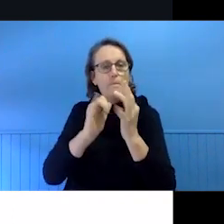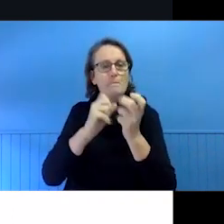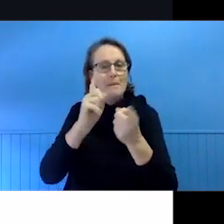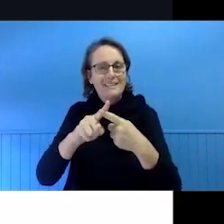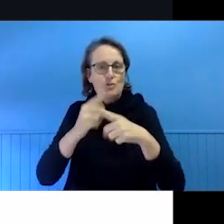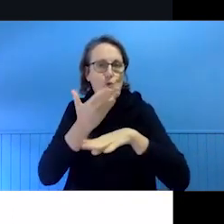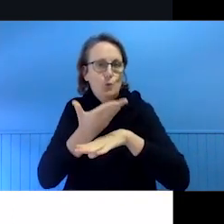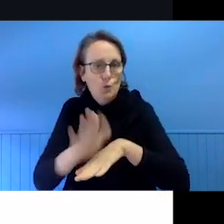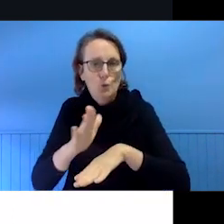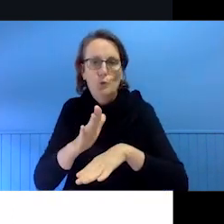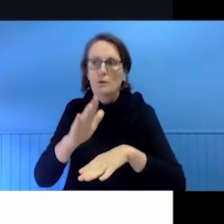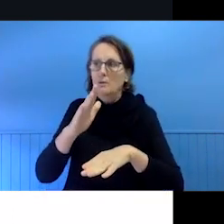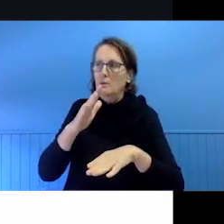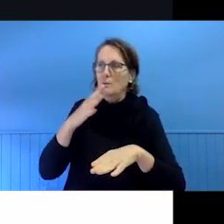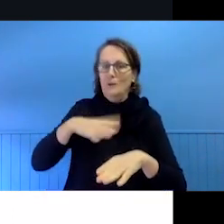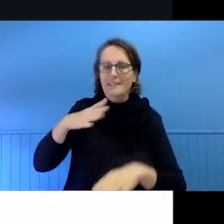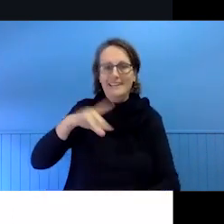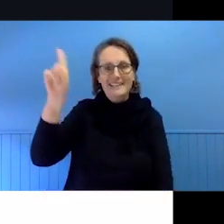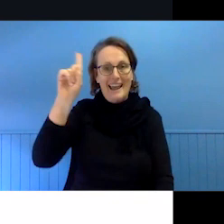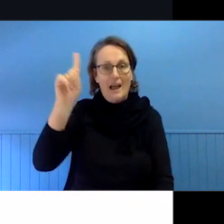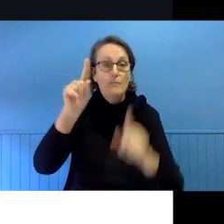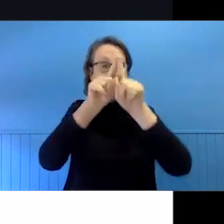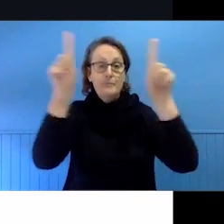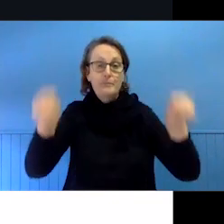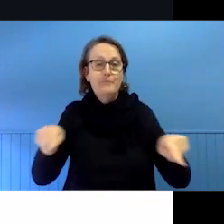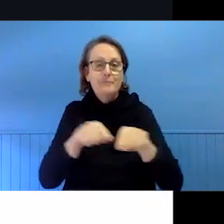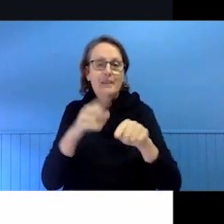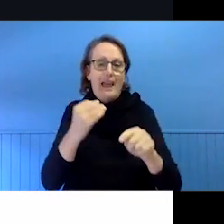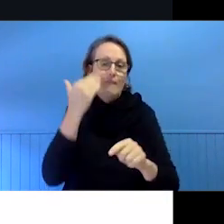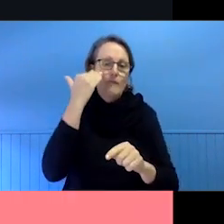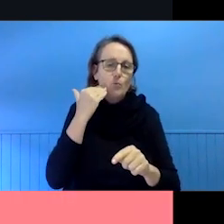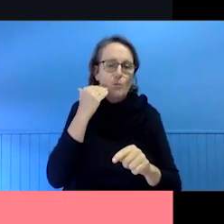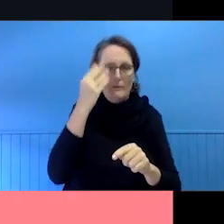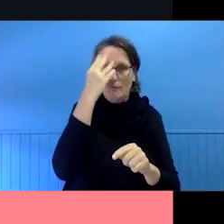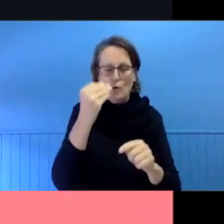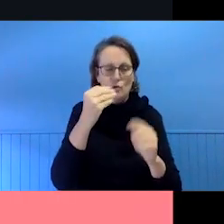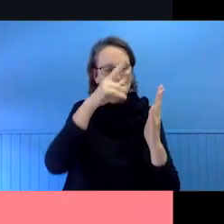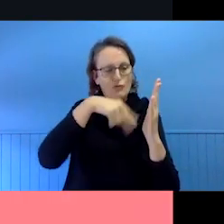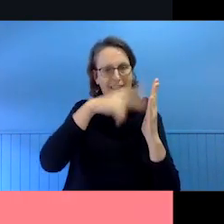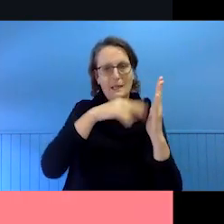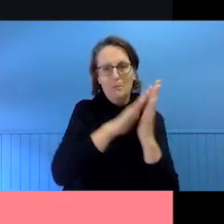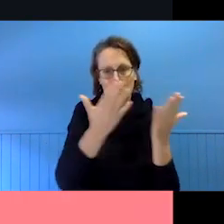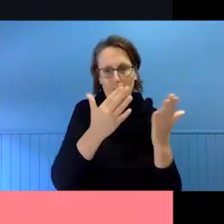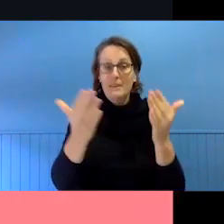This is the review slide and there's a woman reading a book. You want to continue that monitoring.